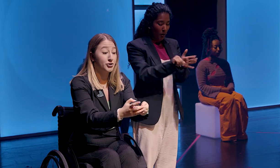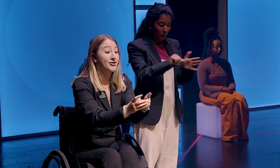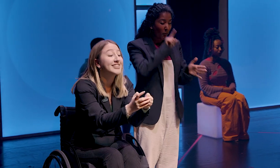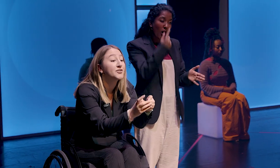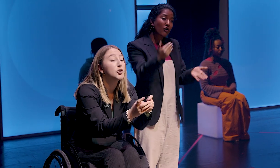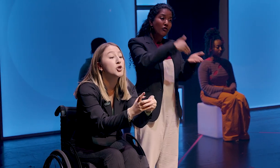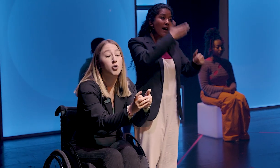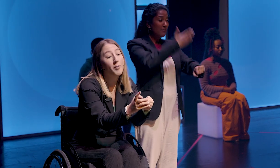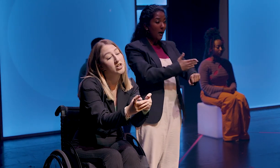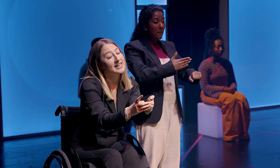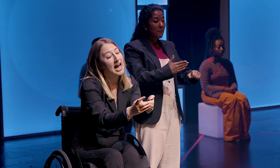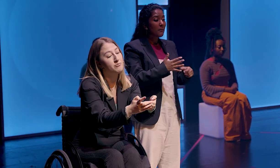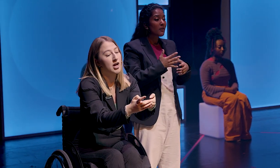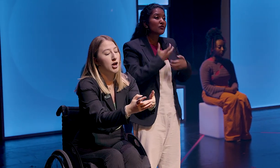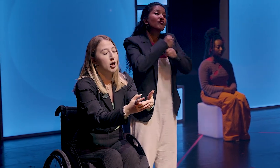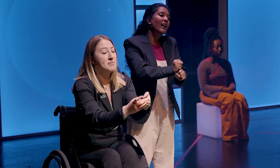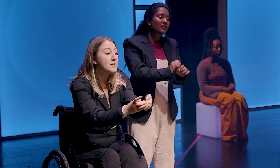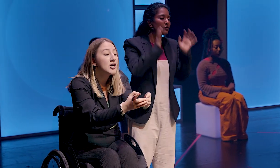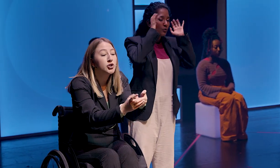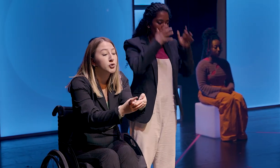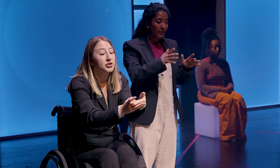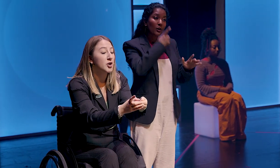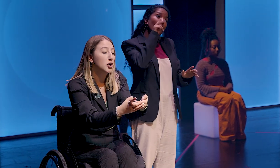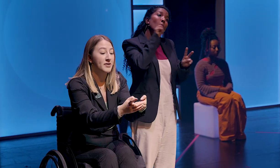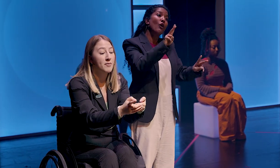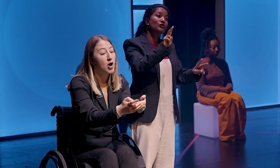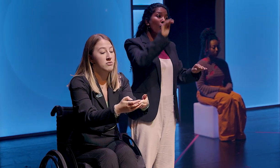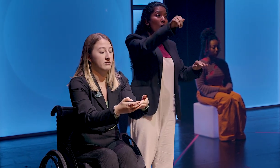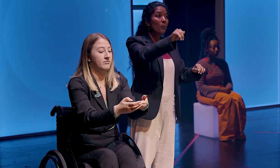stressful you coming on time, maybe you can just watch the award bit from home?